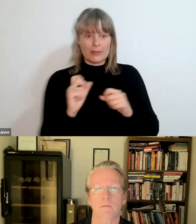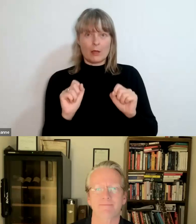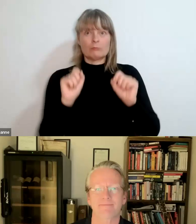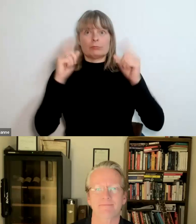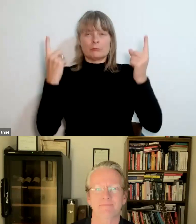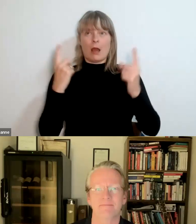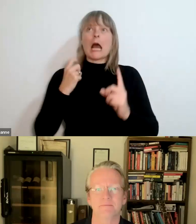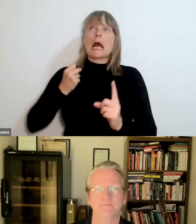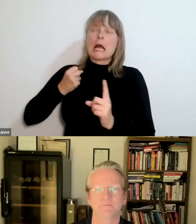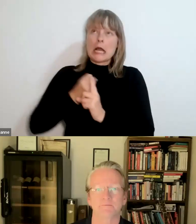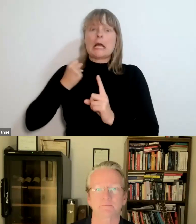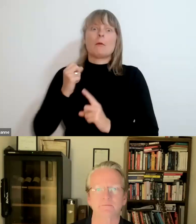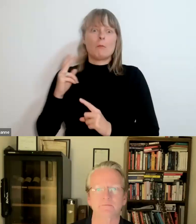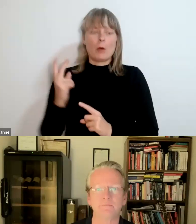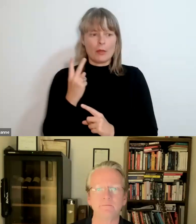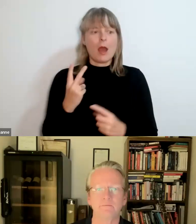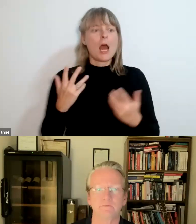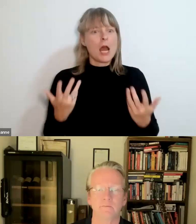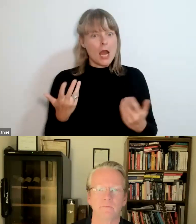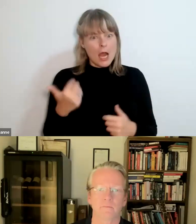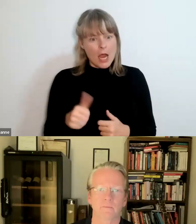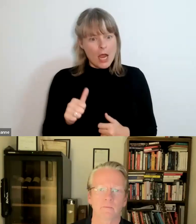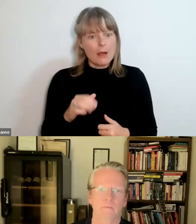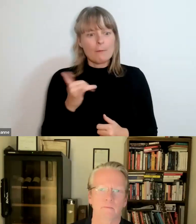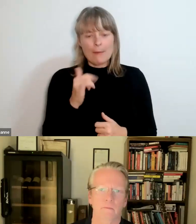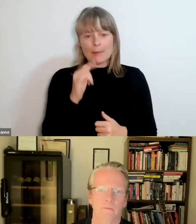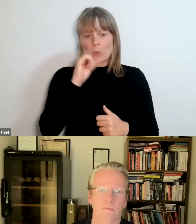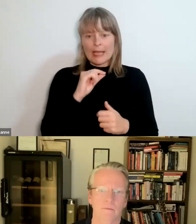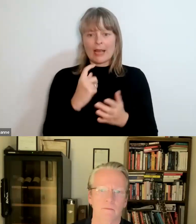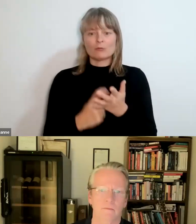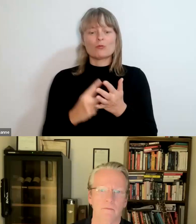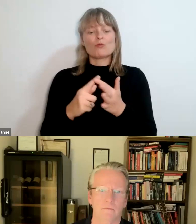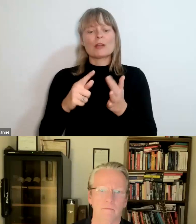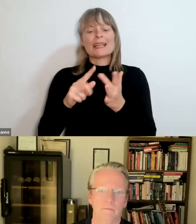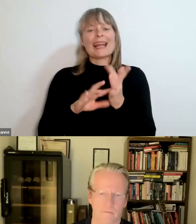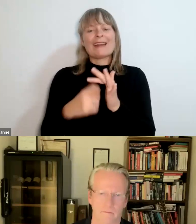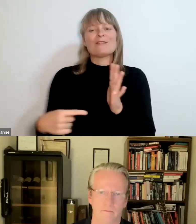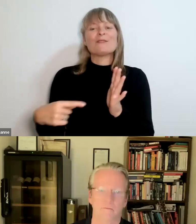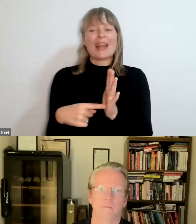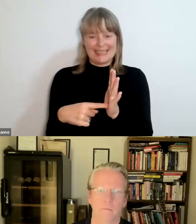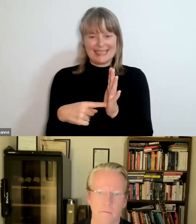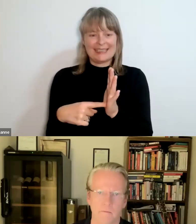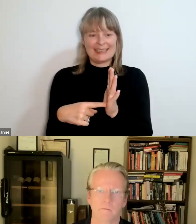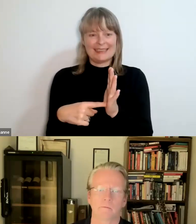think everybody is frustrated that we are unable to shift the dial particularly on inequities on children's education and health